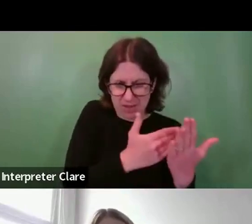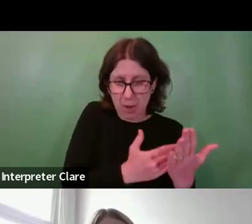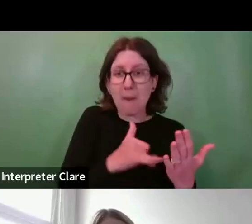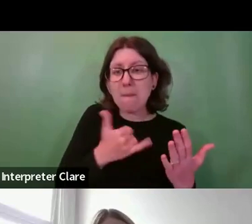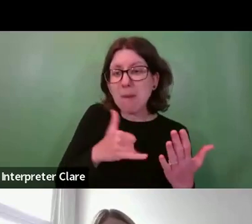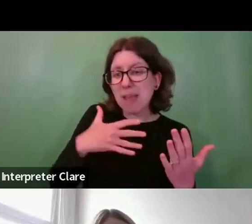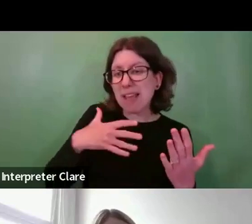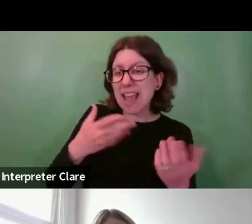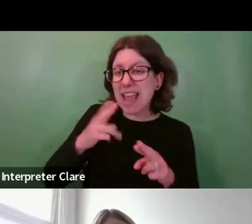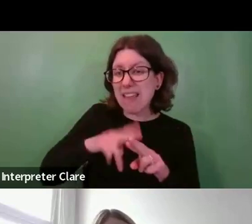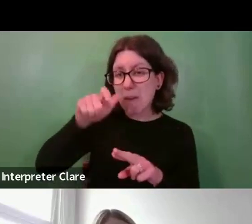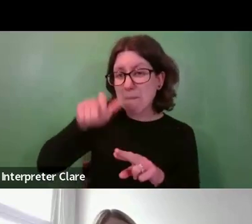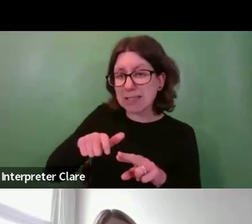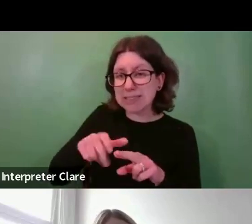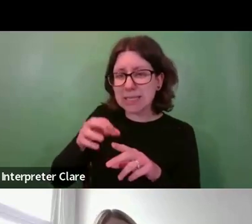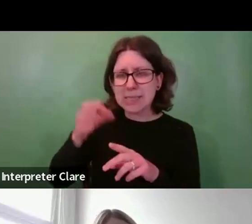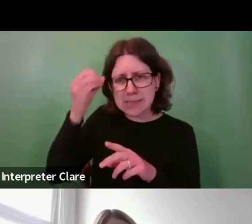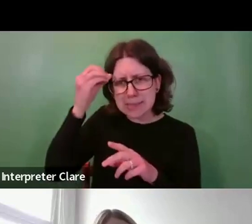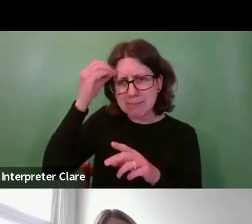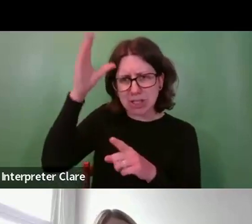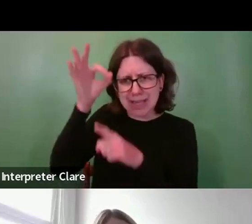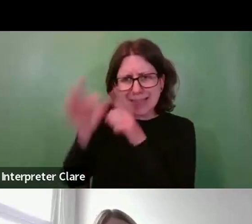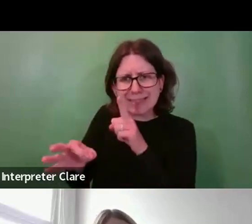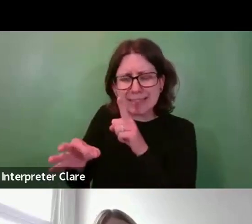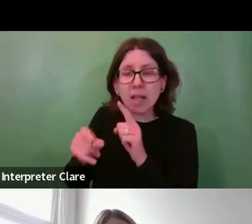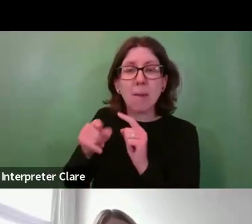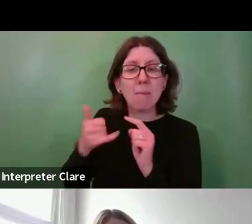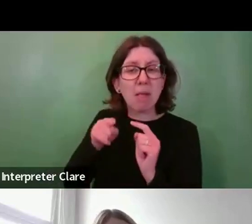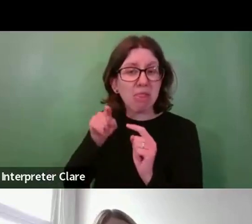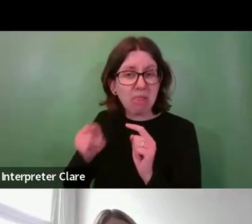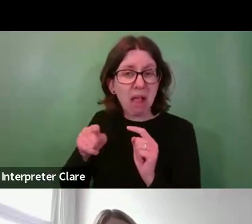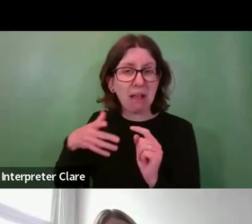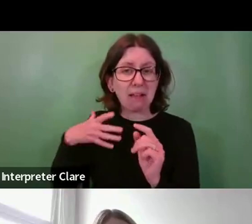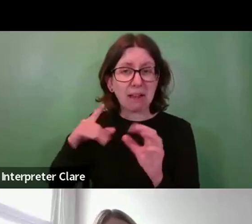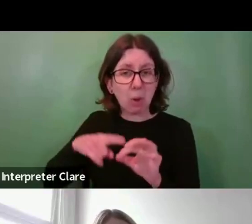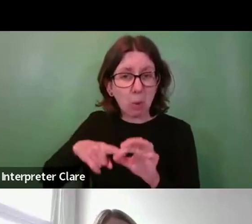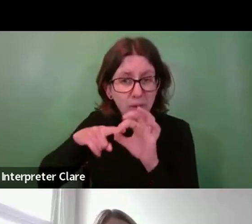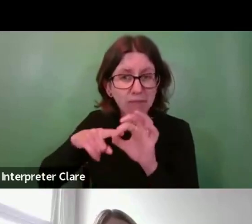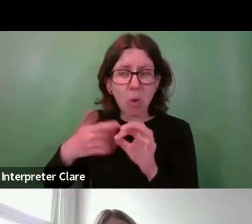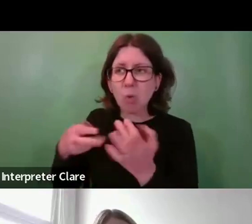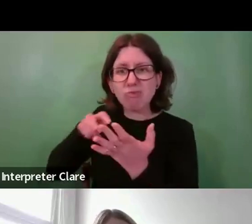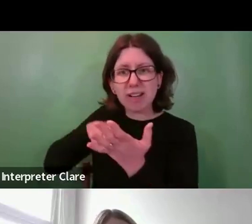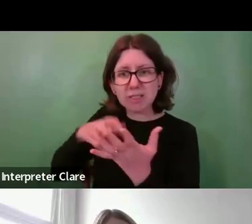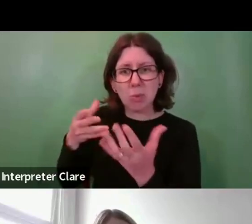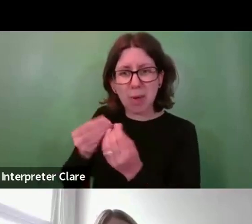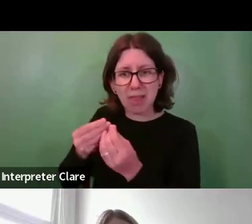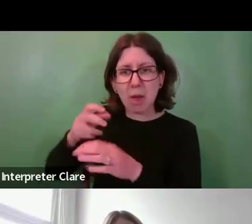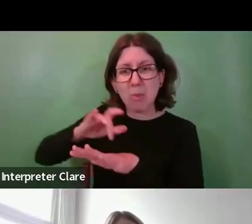a specialist for them to be, or qualified or registered with a professional organization. So for us,